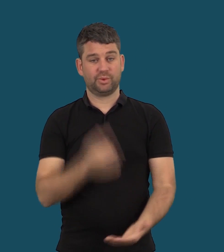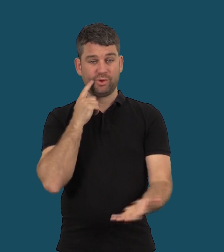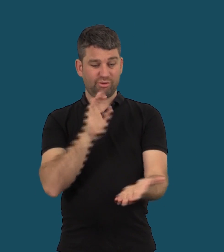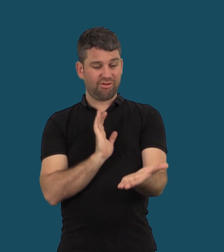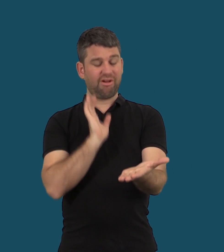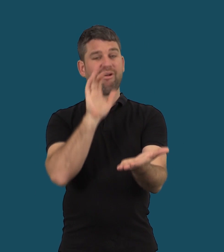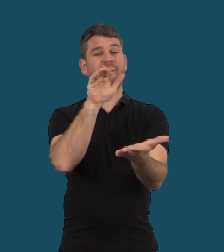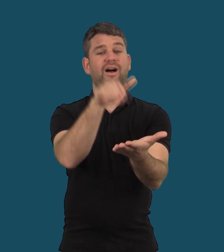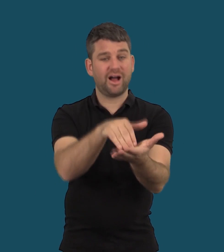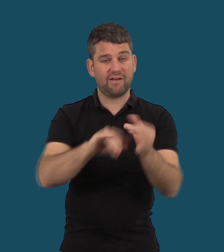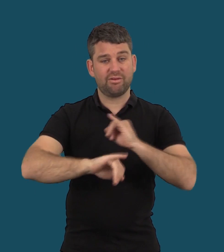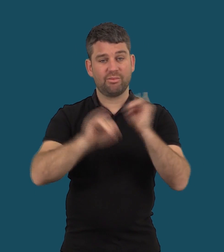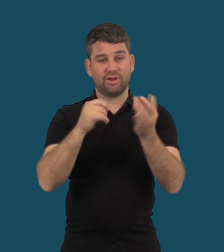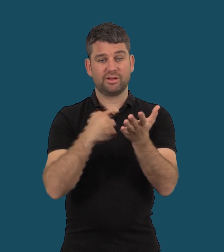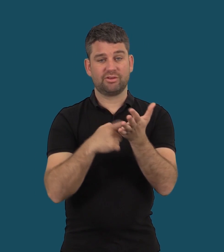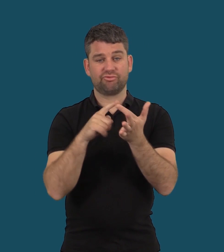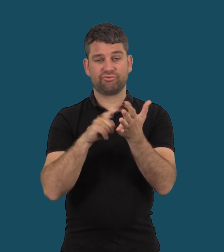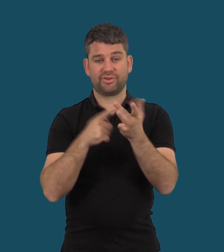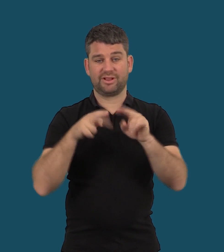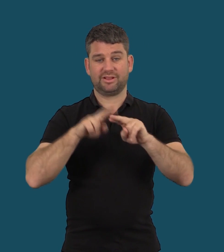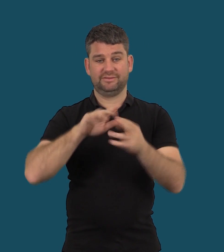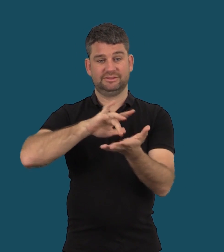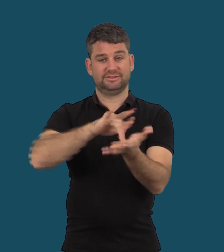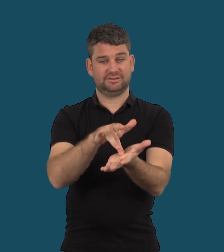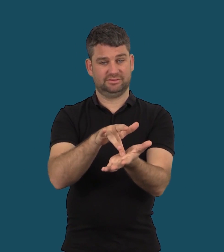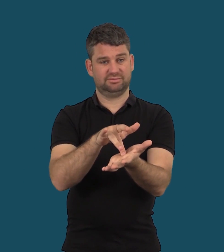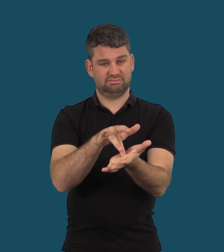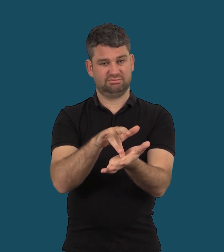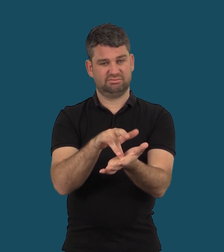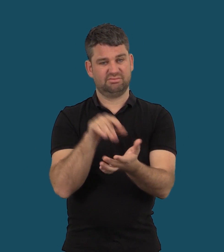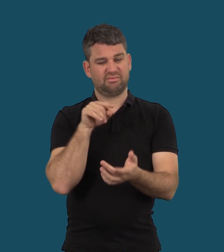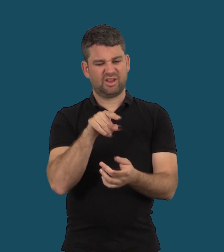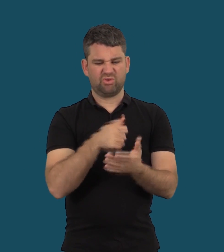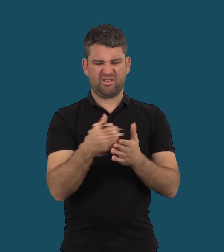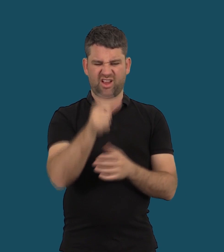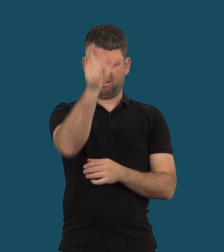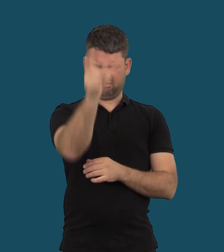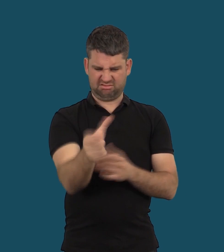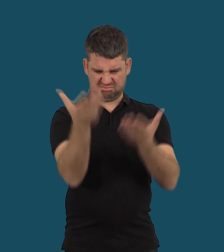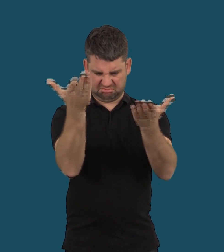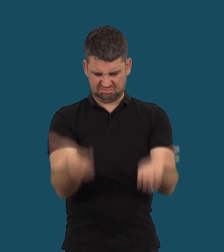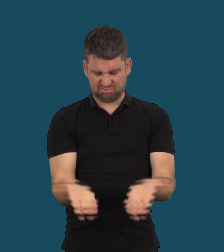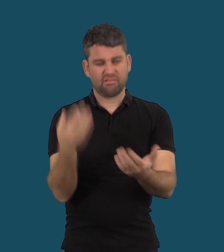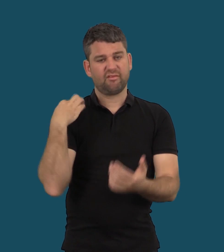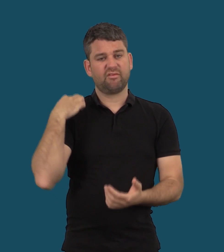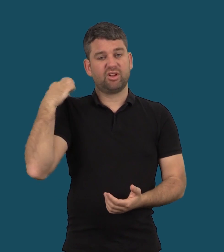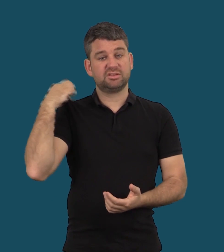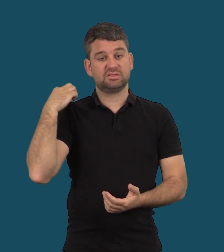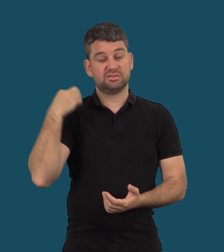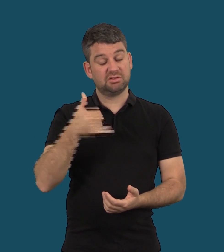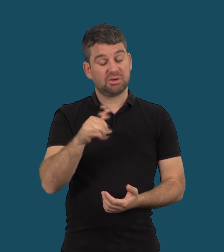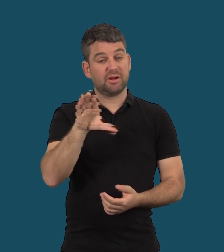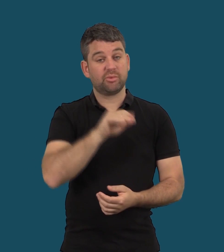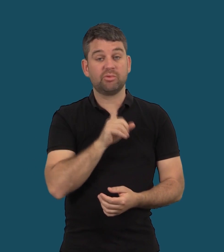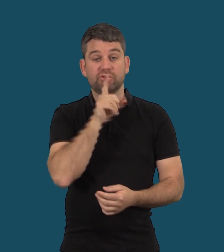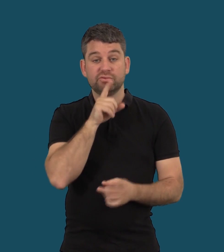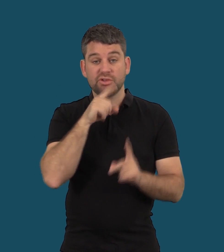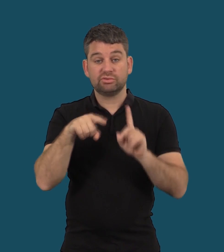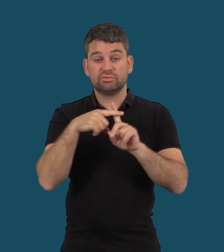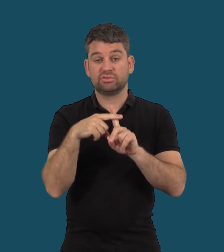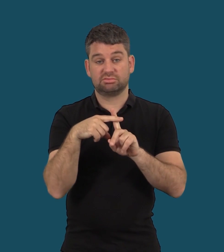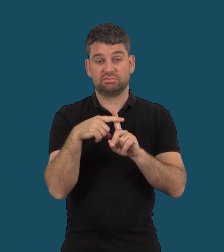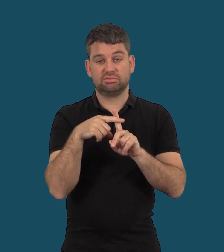When you arrive at an Emergency Relief Centre, you may be met by someone from the Red Cross or other service.